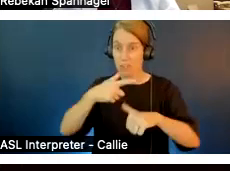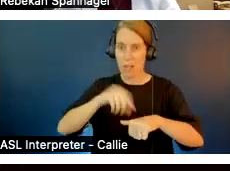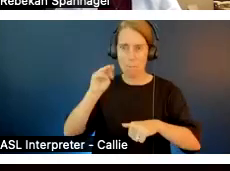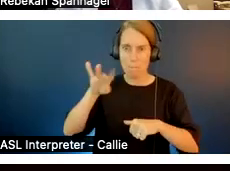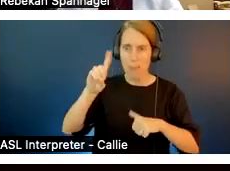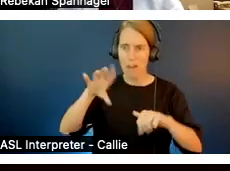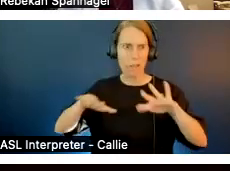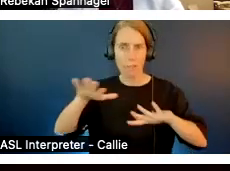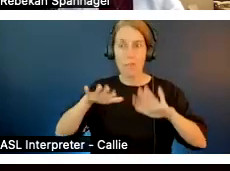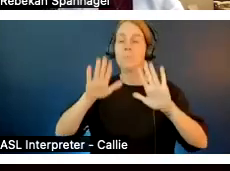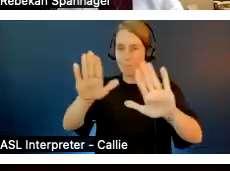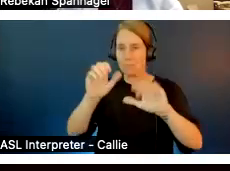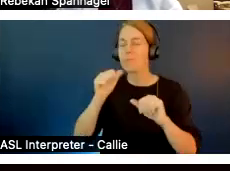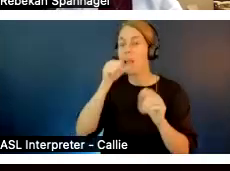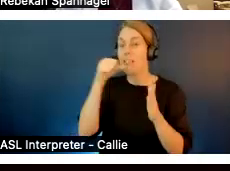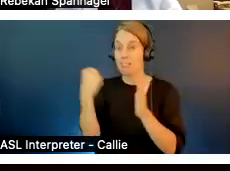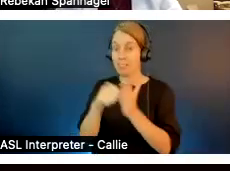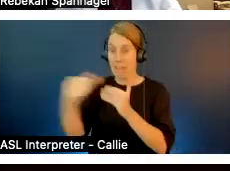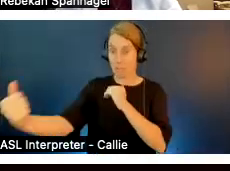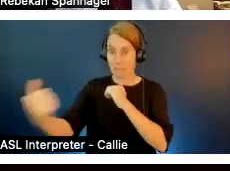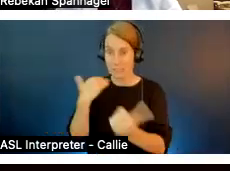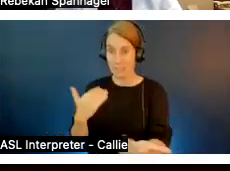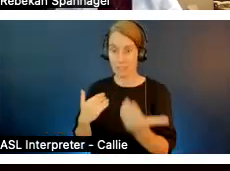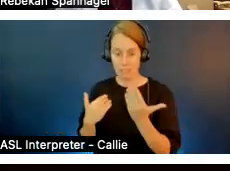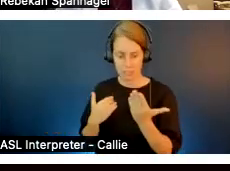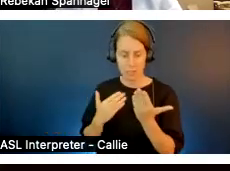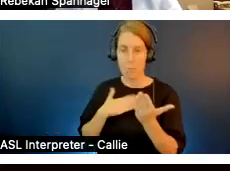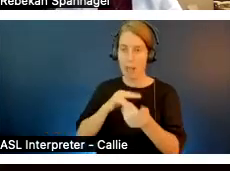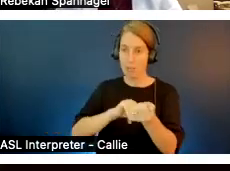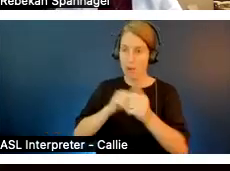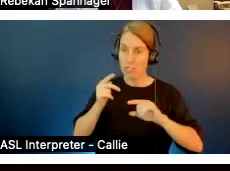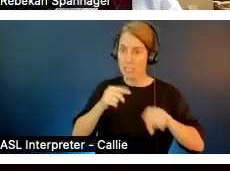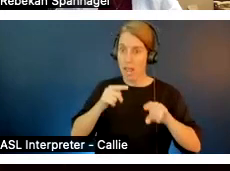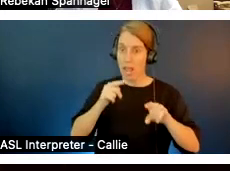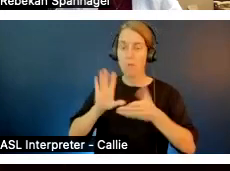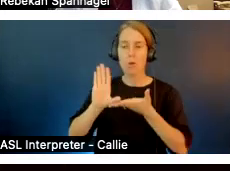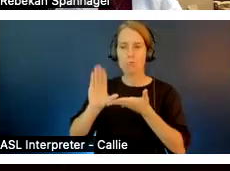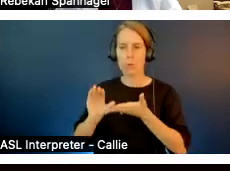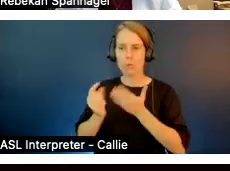they're going to reduce my nursing services and i know that i have a right to appeal that i have a